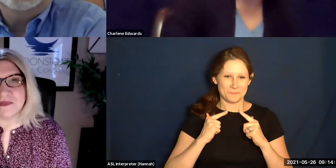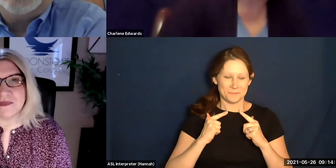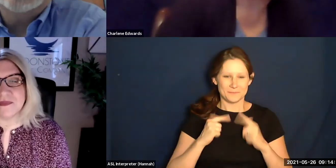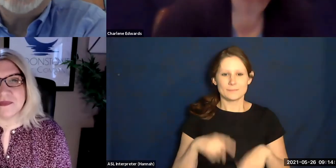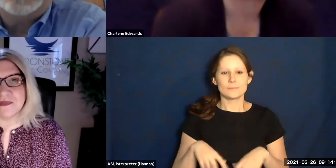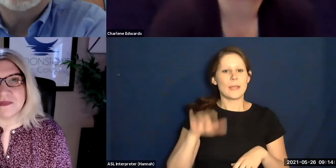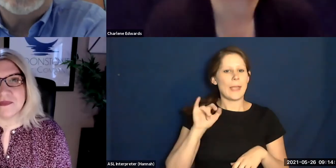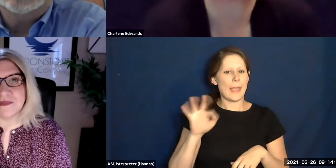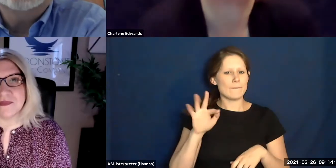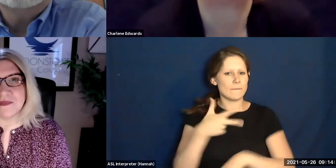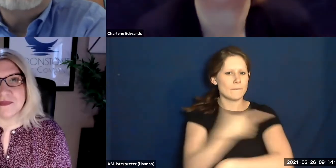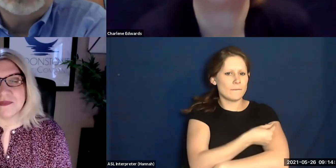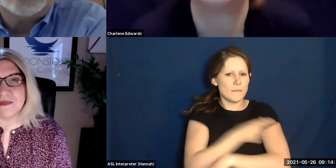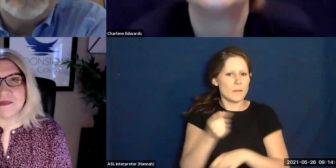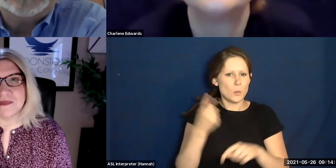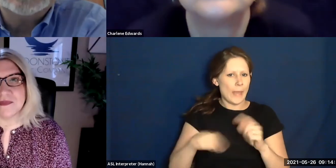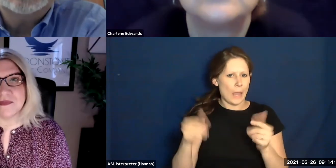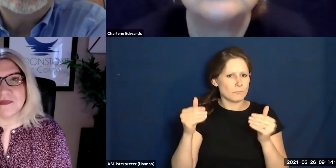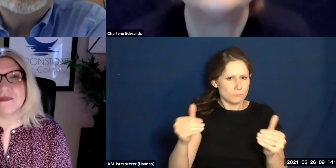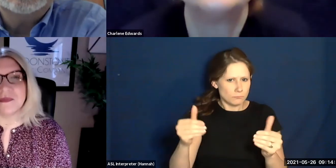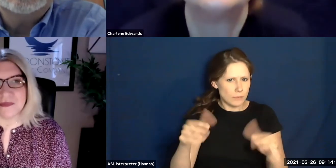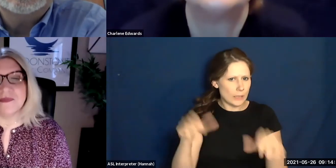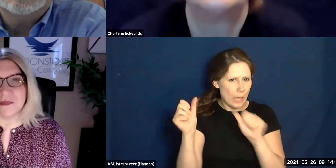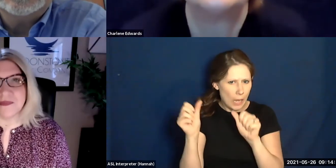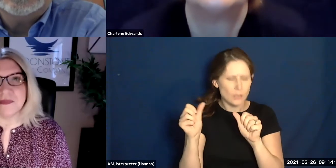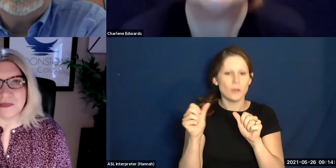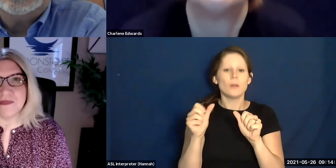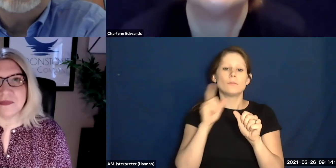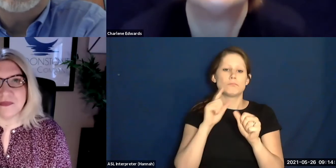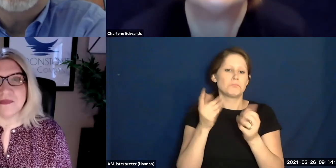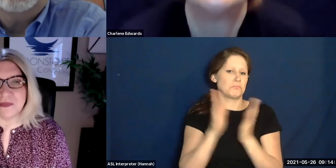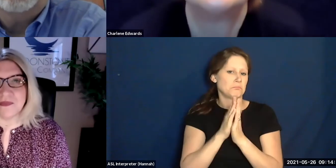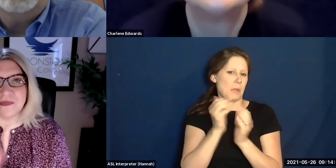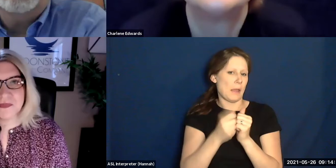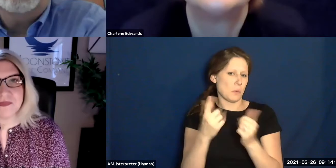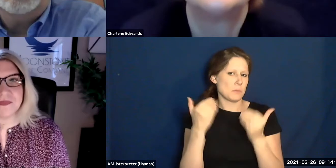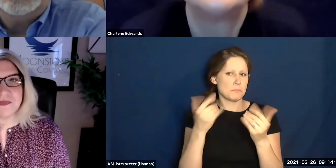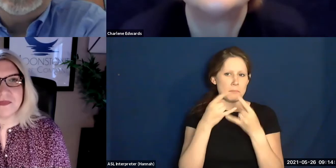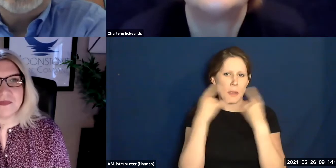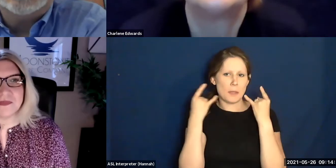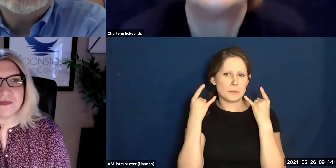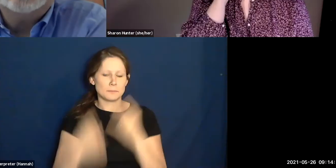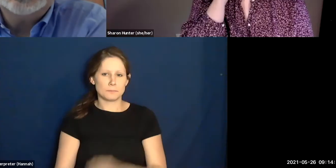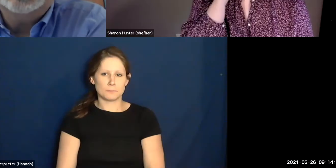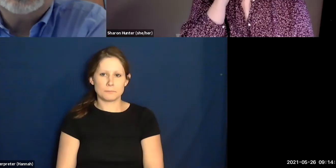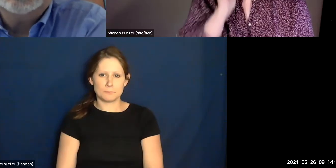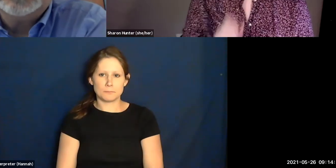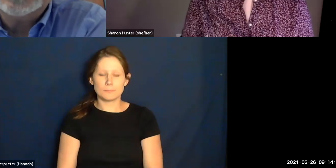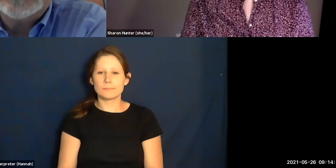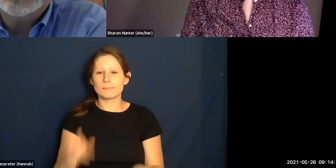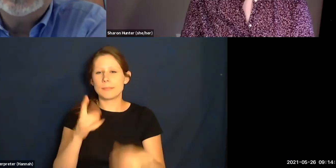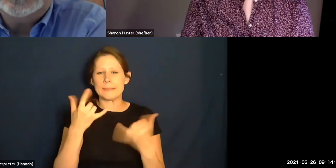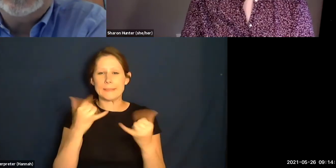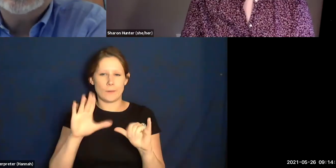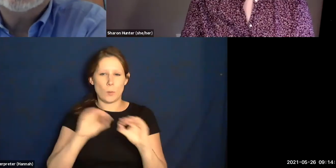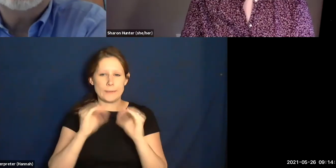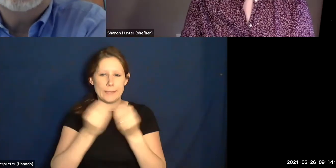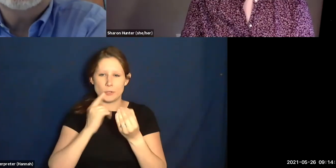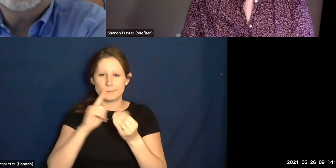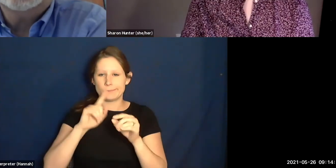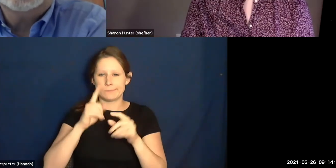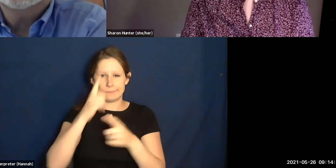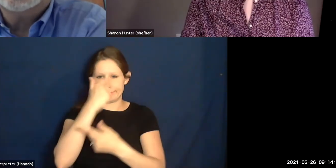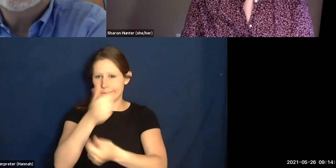you'd have everyone to wear a mask. That's up to your organization and some local protocols are